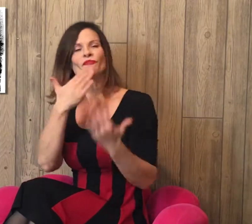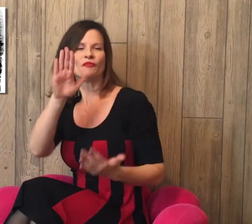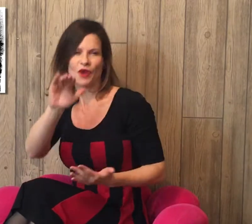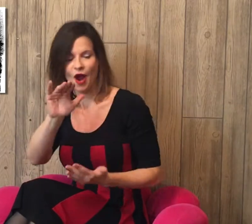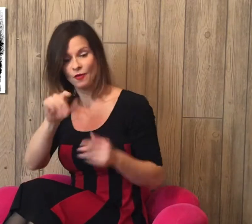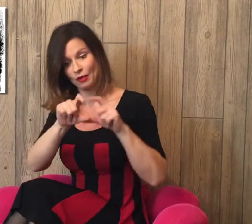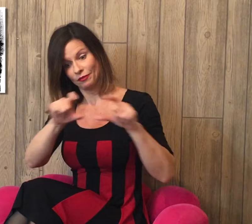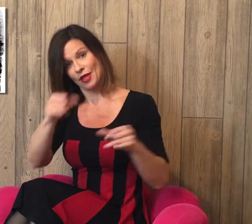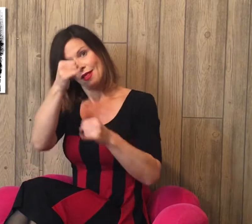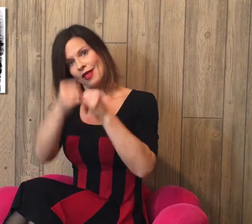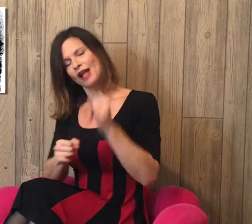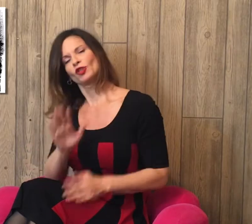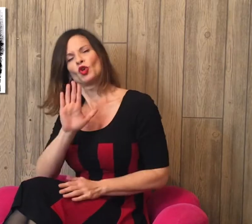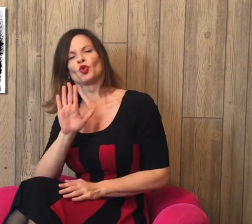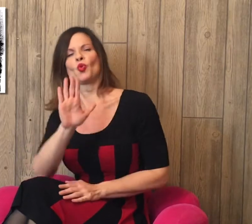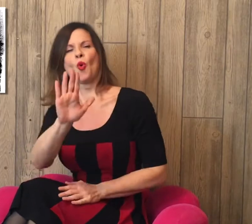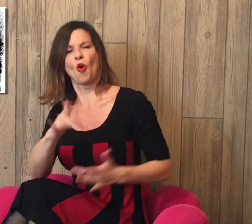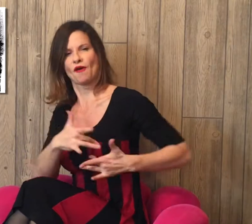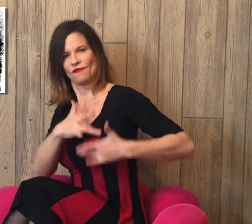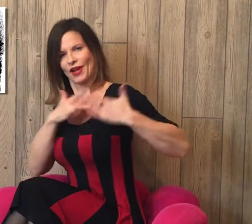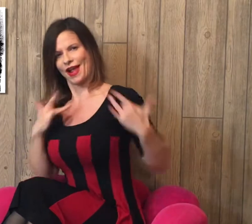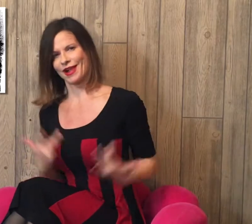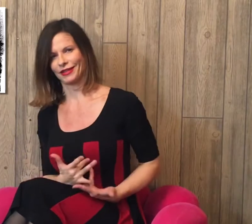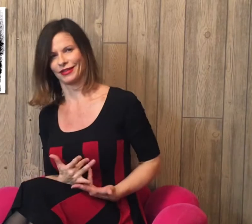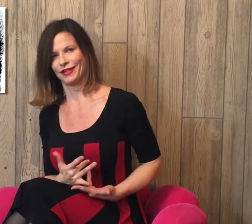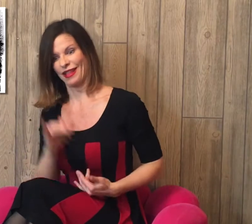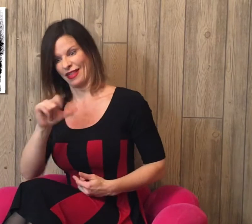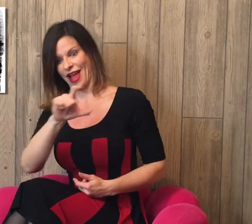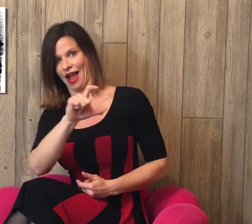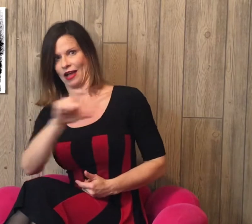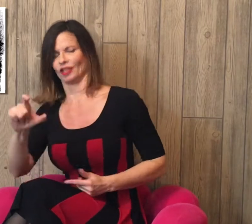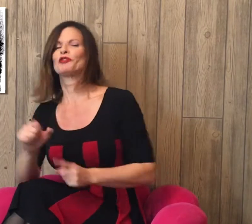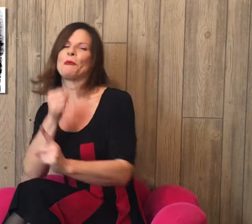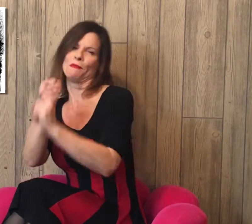At the end of the letter he wrote: "Farewell, your Valentine."